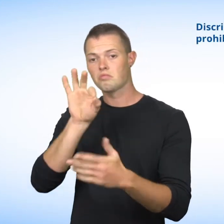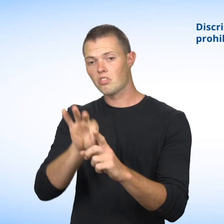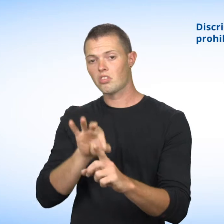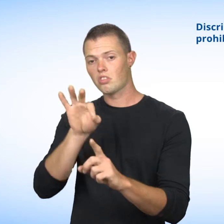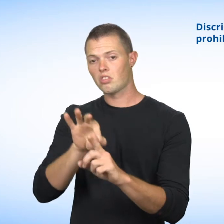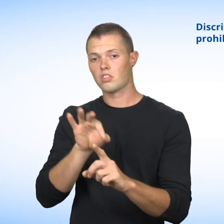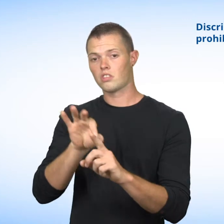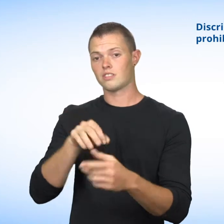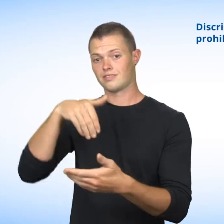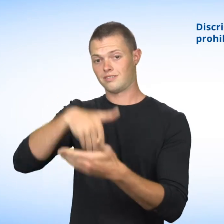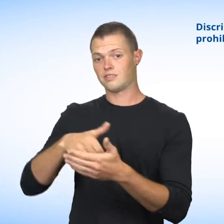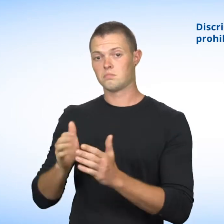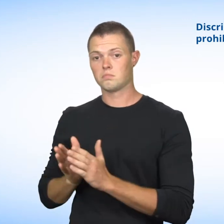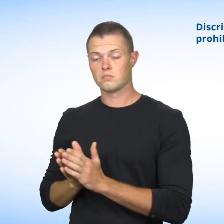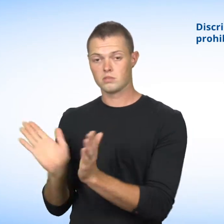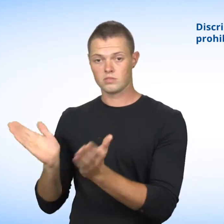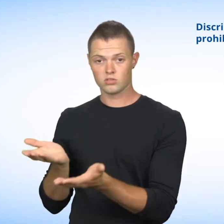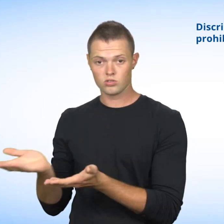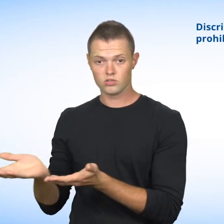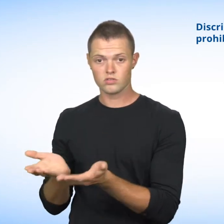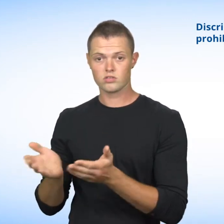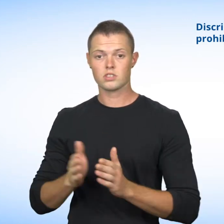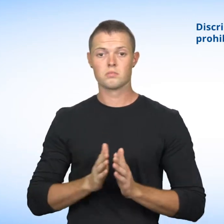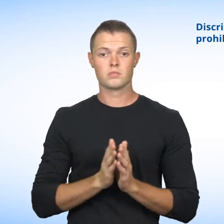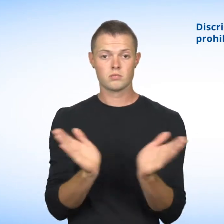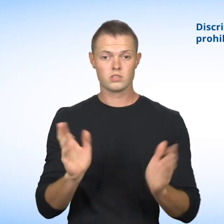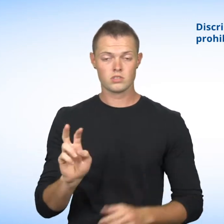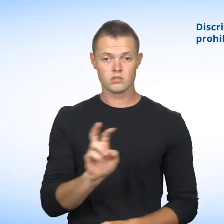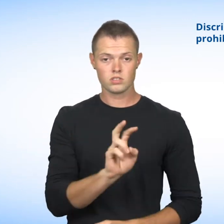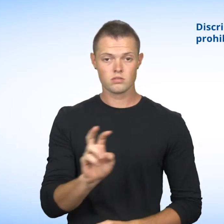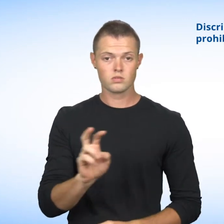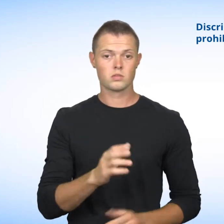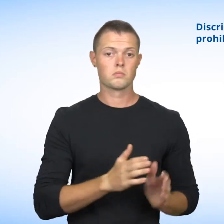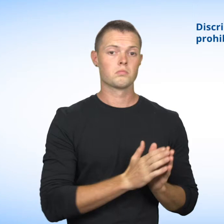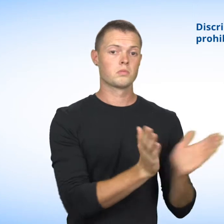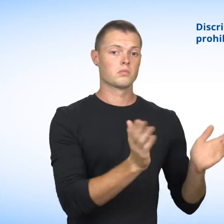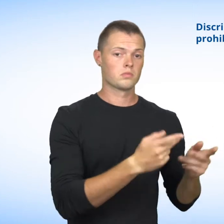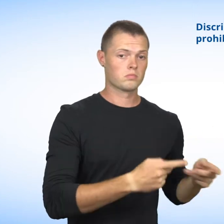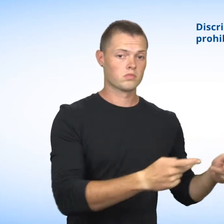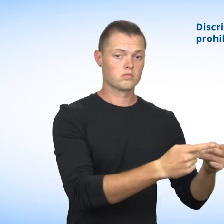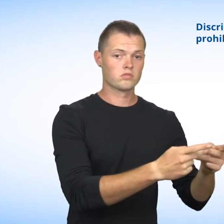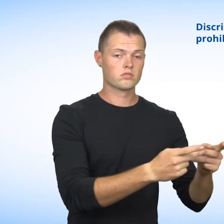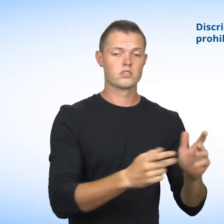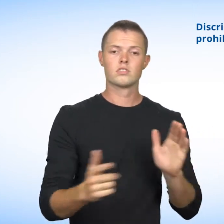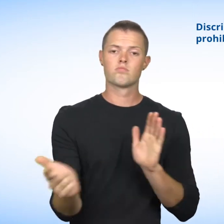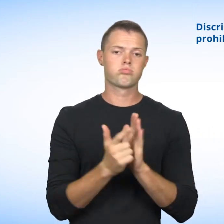discrimination and harassment are prohibited with respect to public services public transport